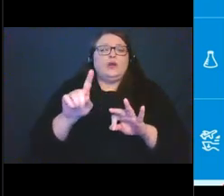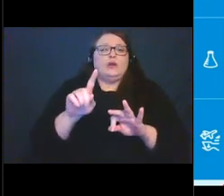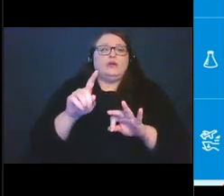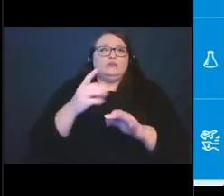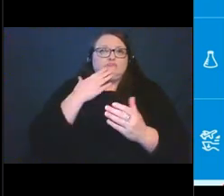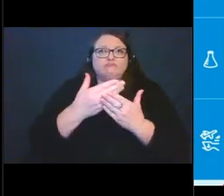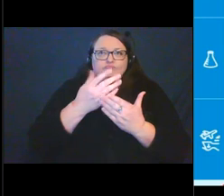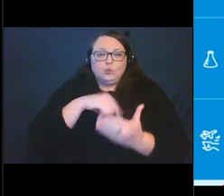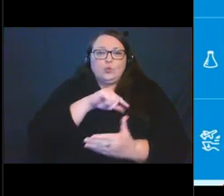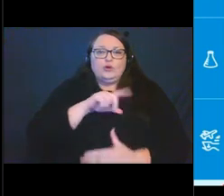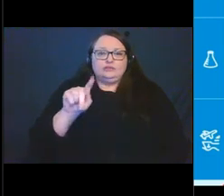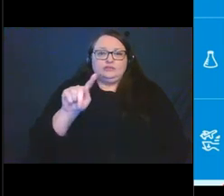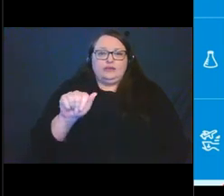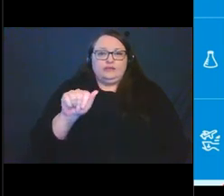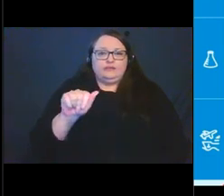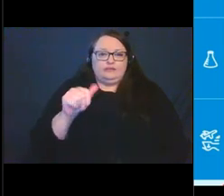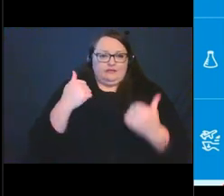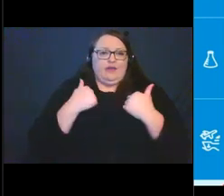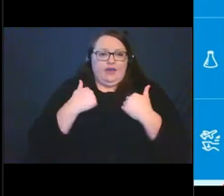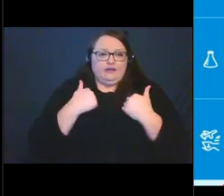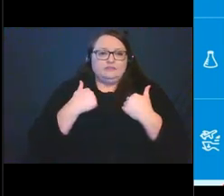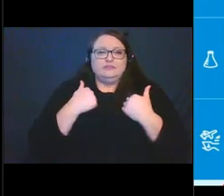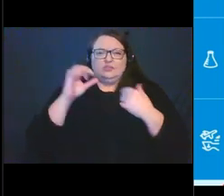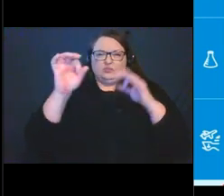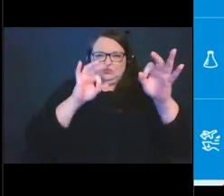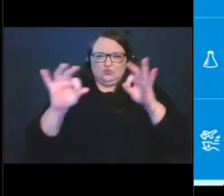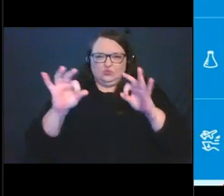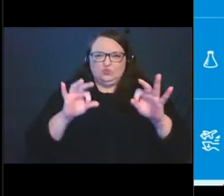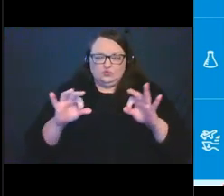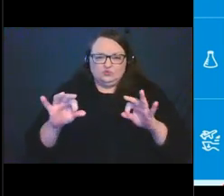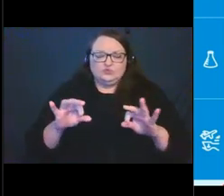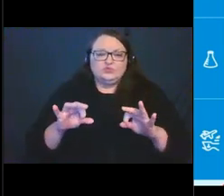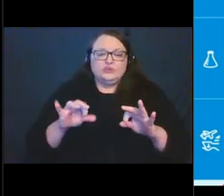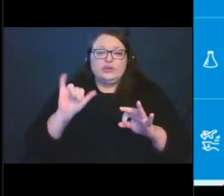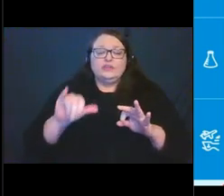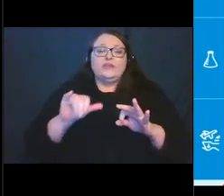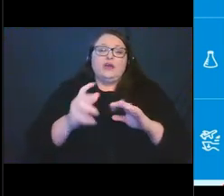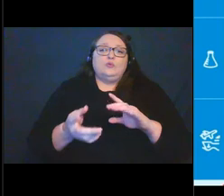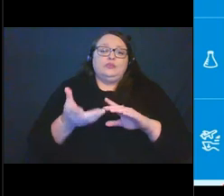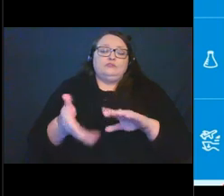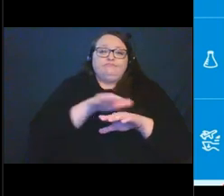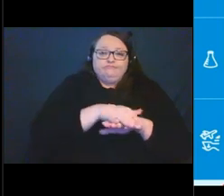you see plotted on here. We then interpolated those data onto climatology grids at the CONUS